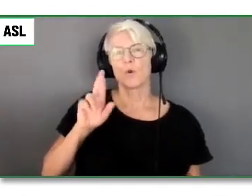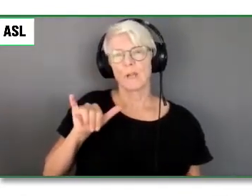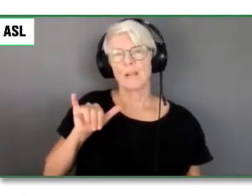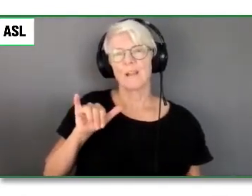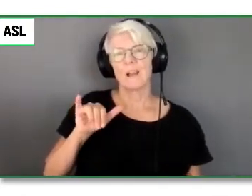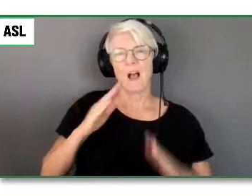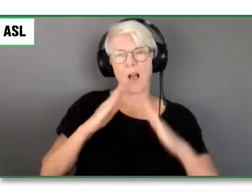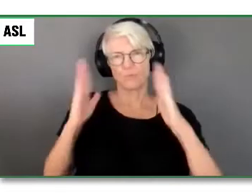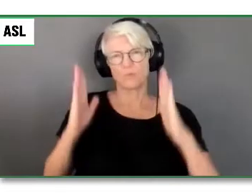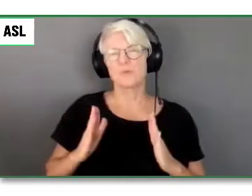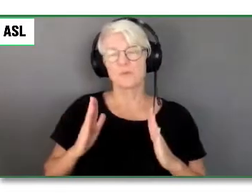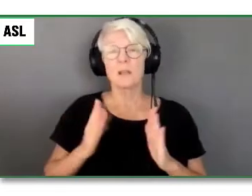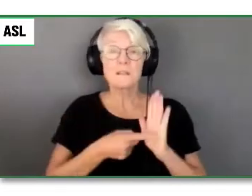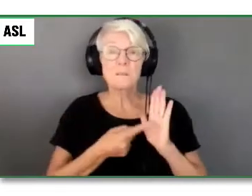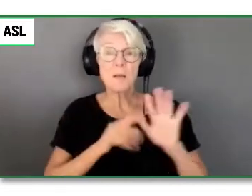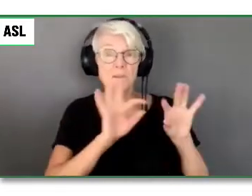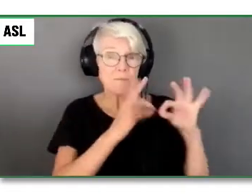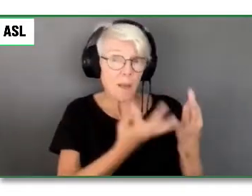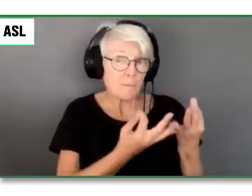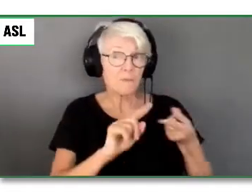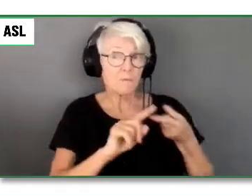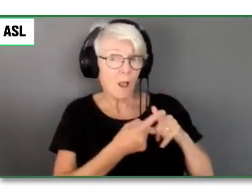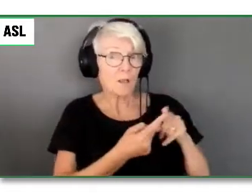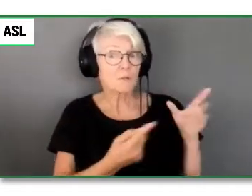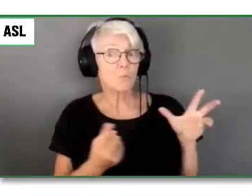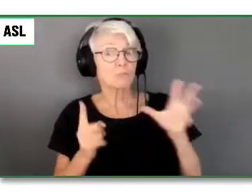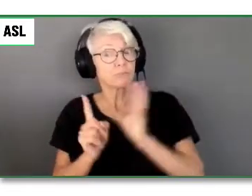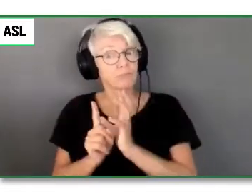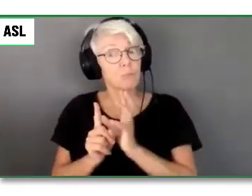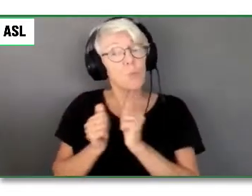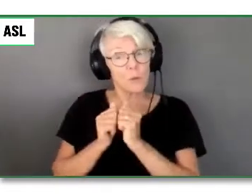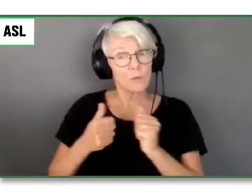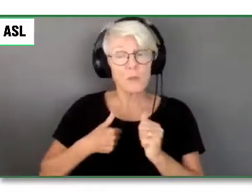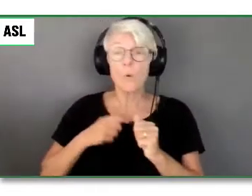and friends and sometimes and sometimes I stay with friends.